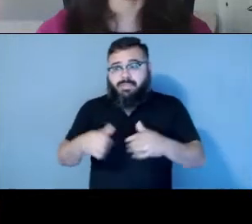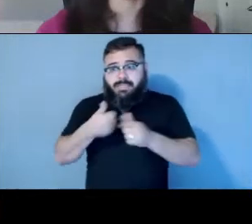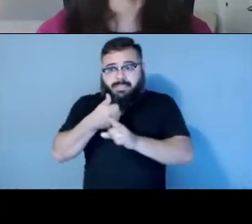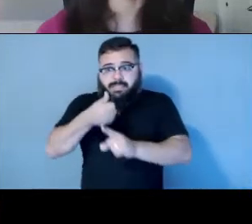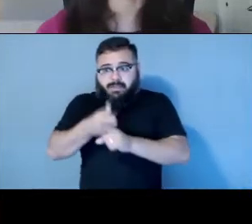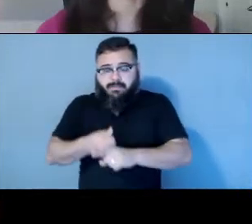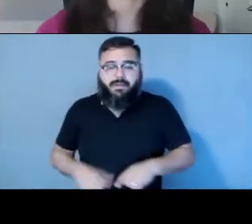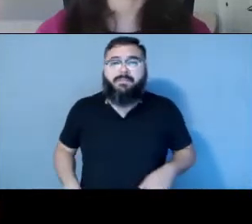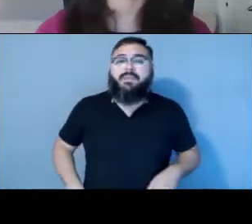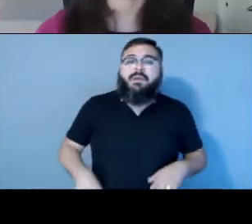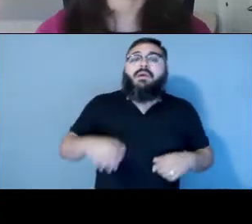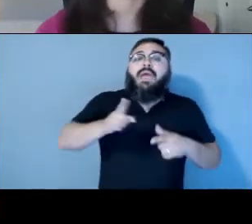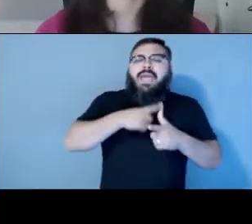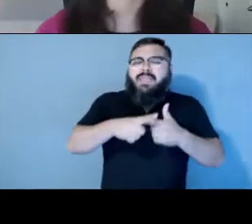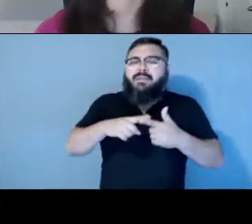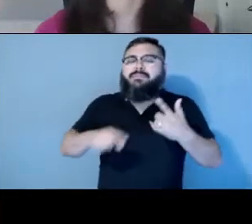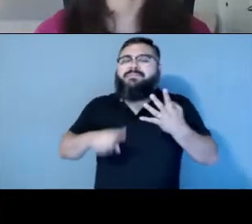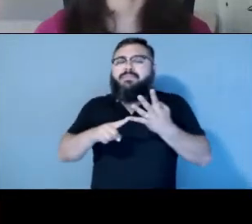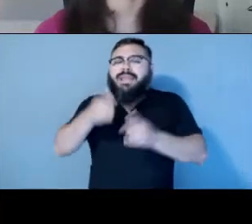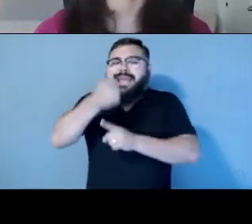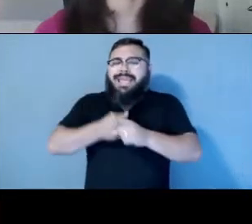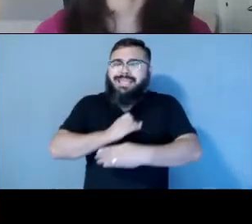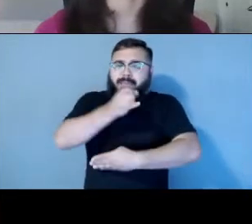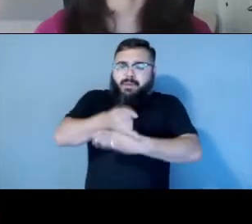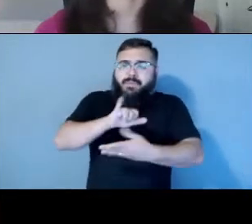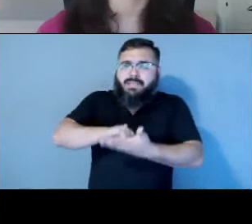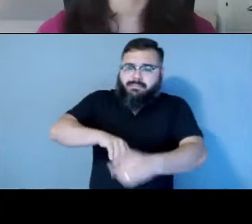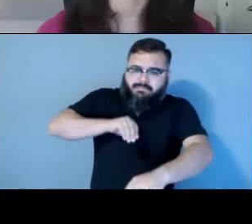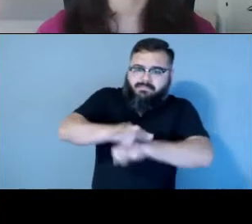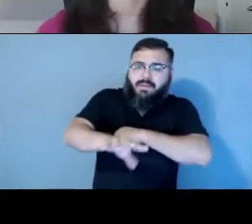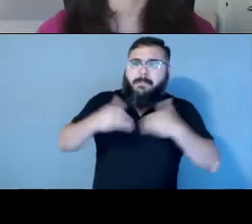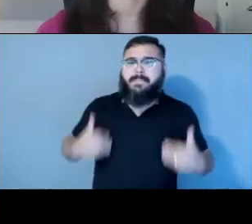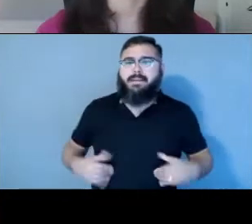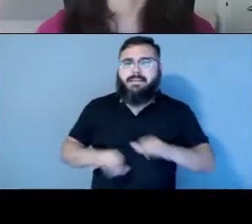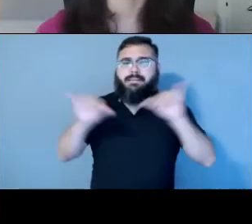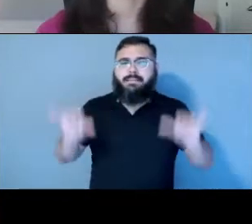And then also any impairment that affects bodily systems, such as neurological, digestive, immune